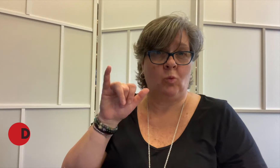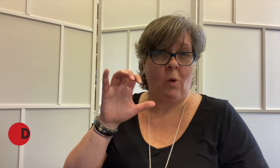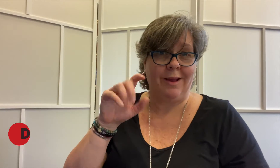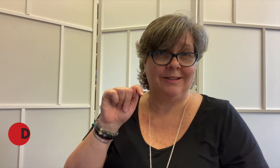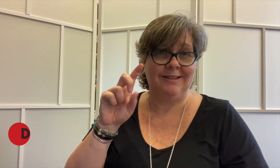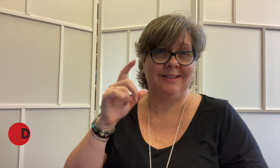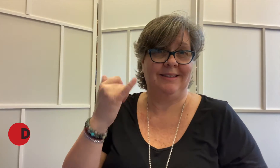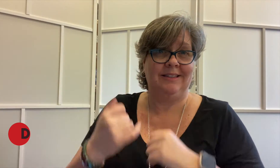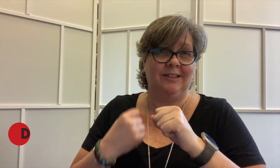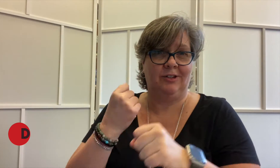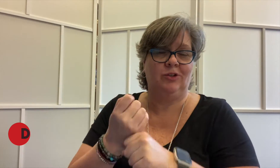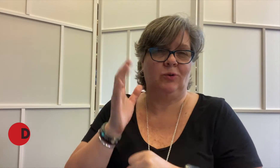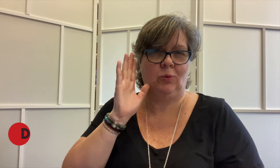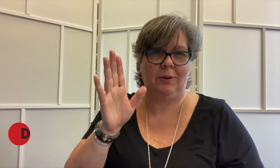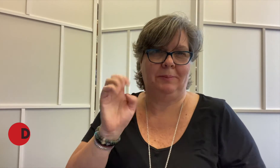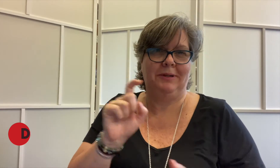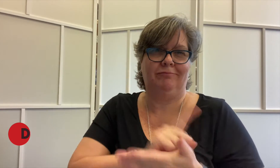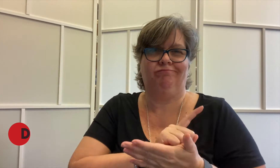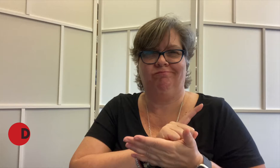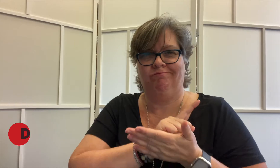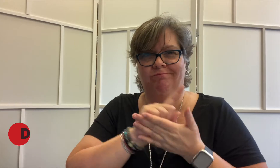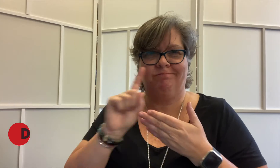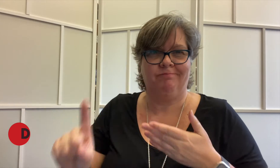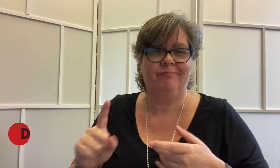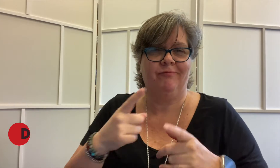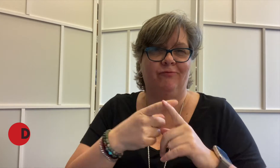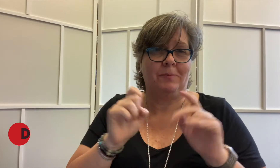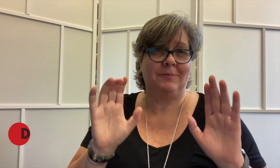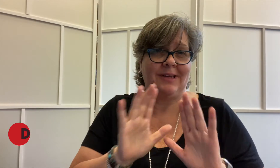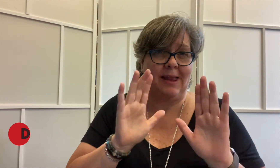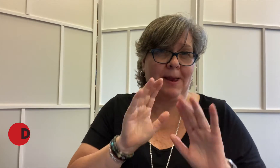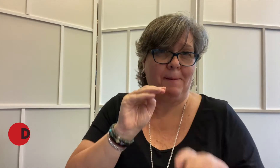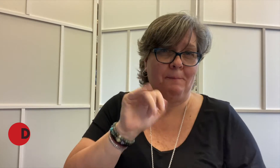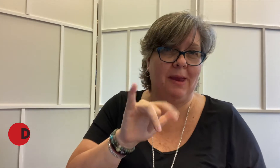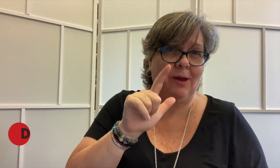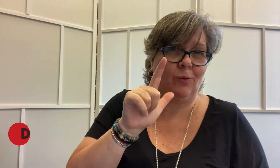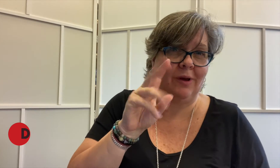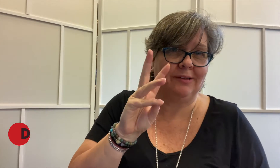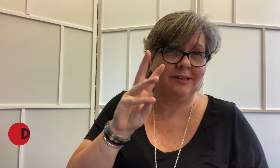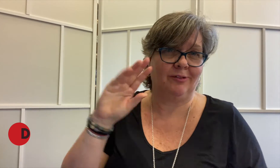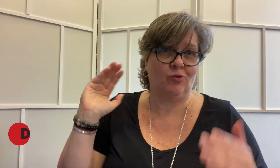YCTD this year will be a week-long event from Sunday May 26